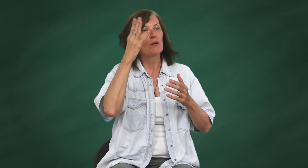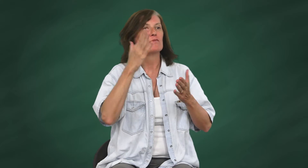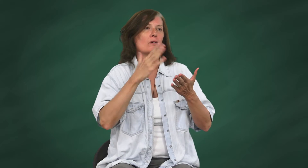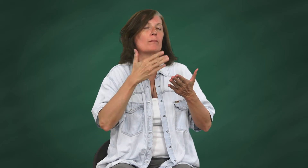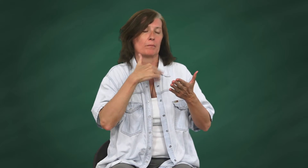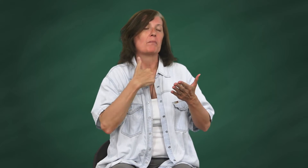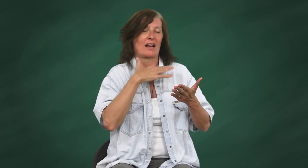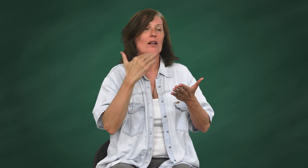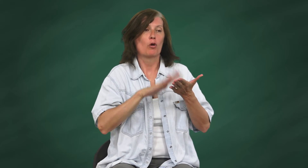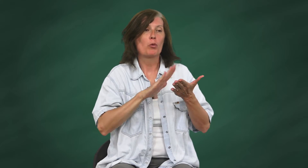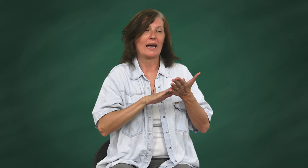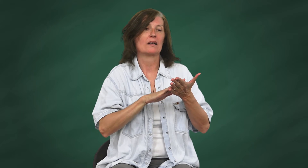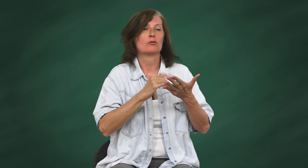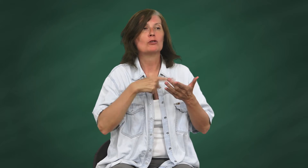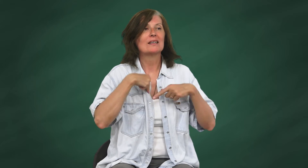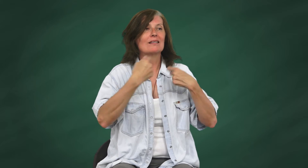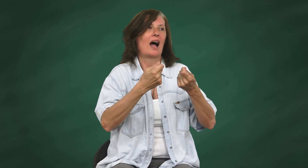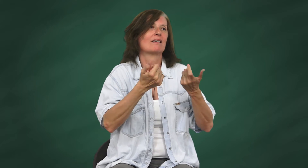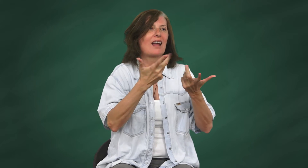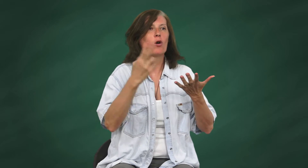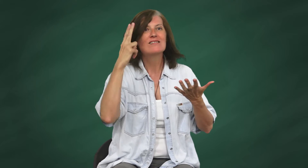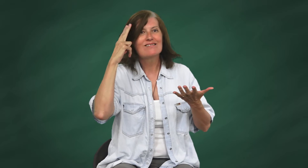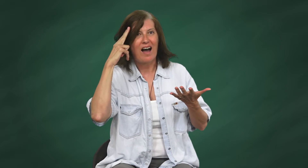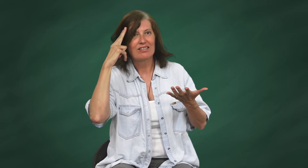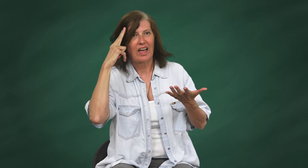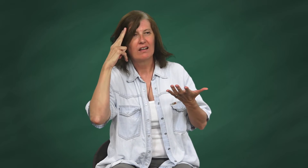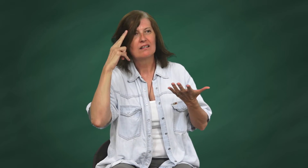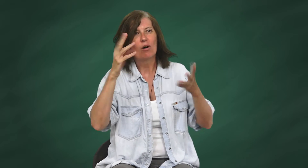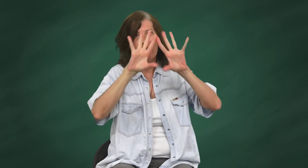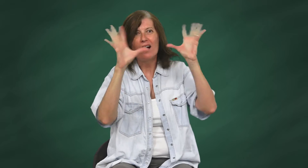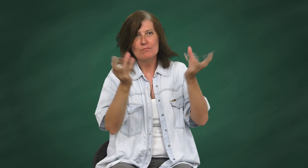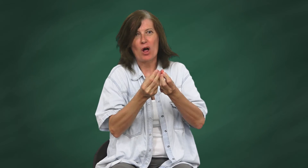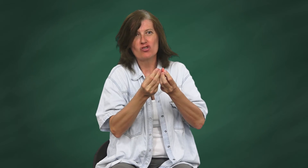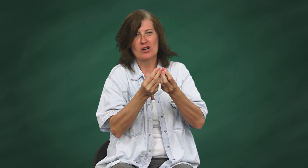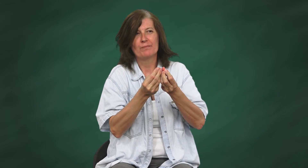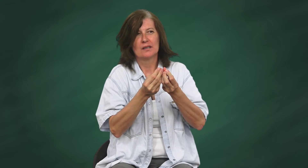The education means a lot to me, because it gives me the general and specific knowledge.